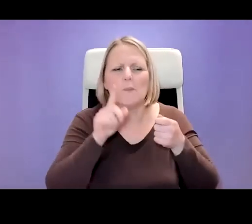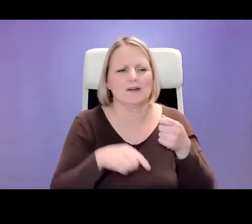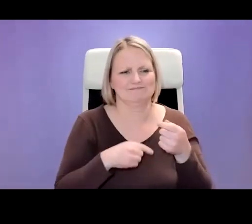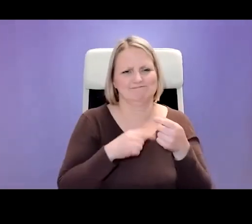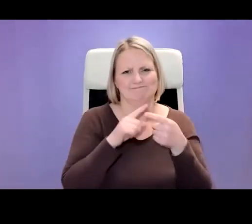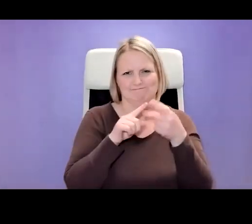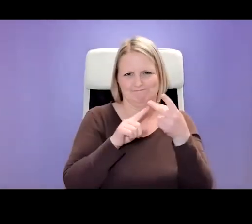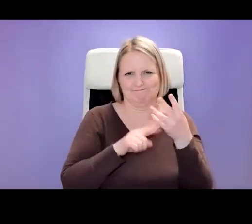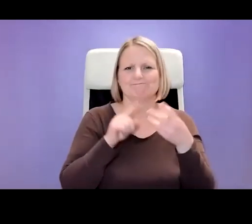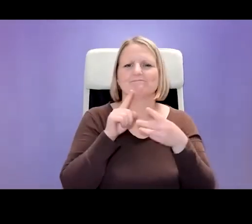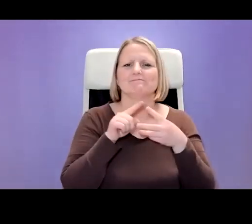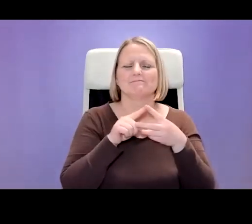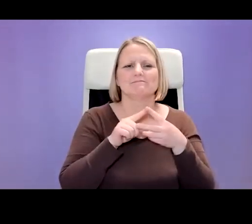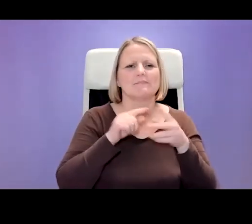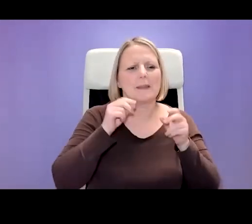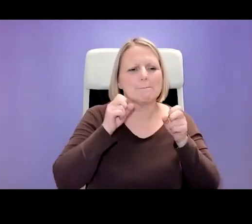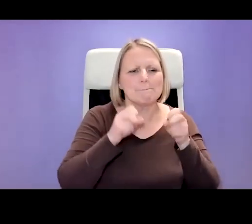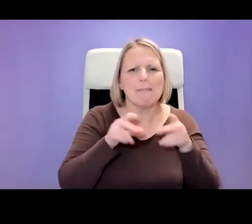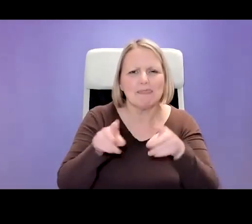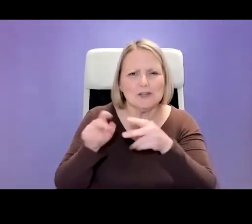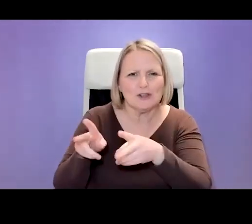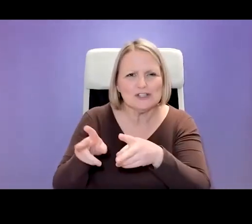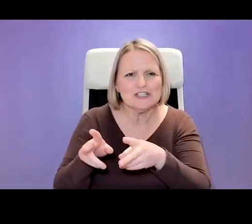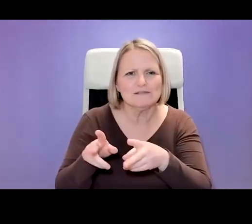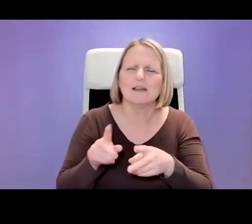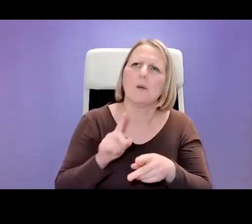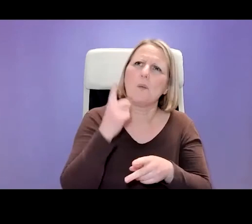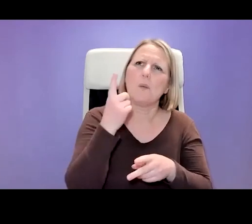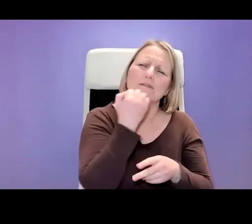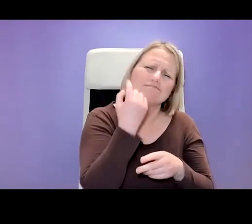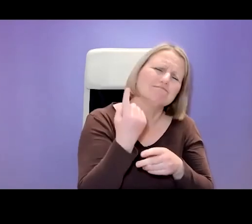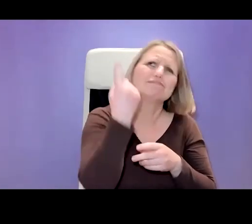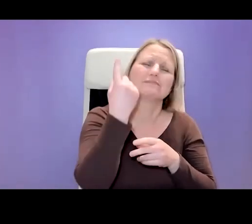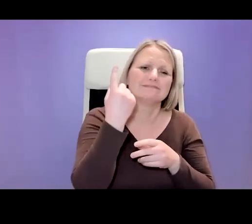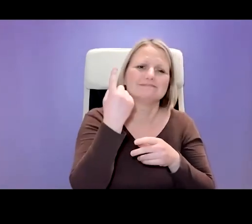So, in terms of methodology, I think one discussion, more than any other discussion has stood out,